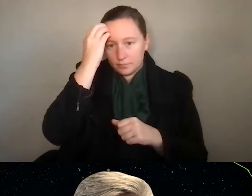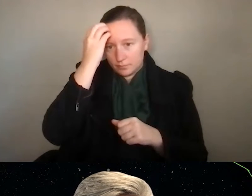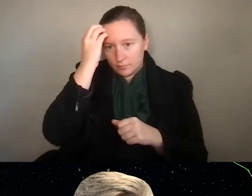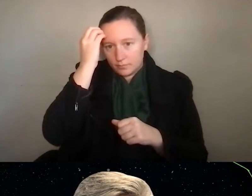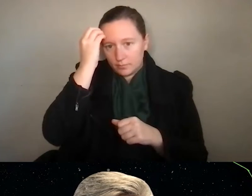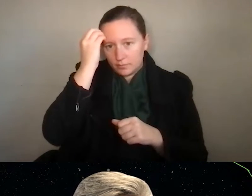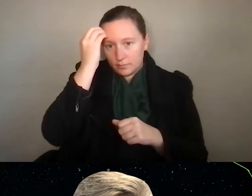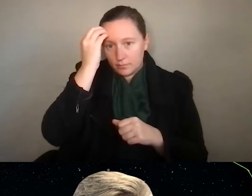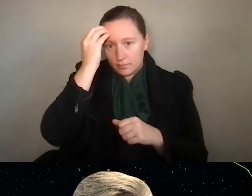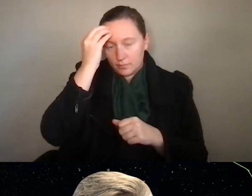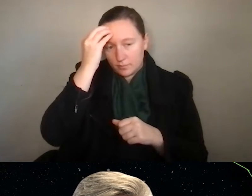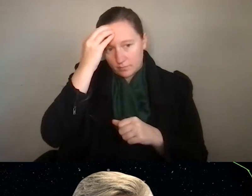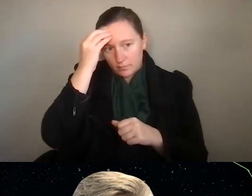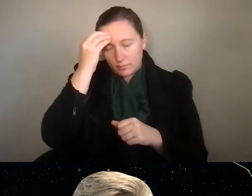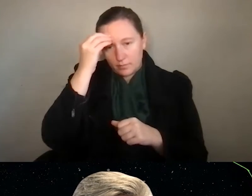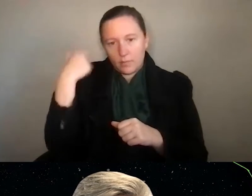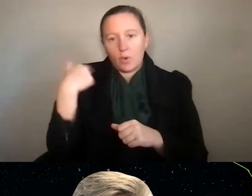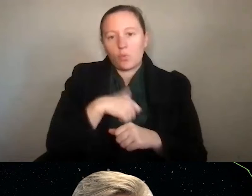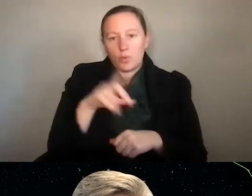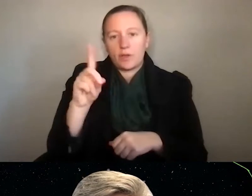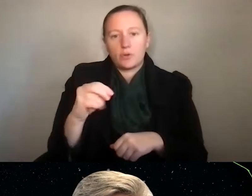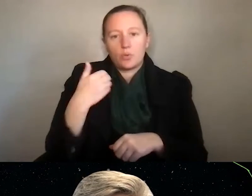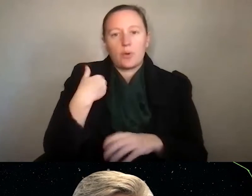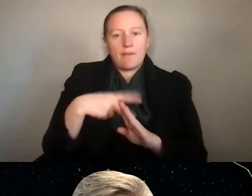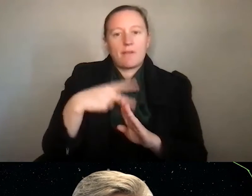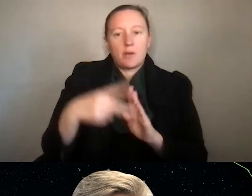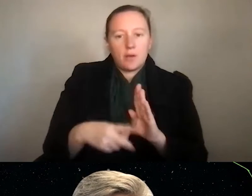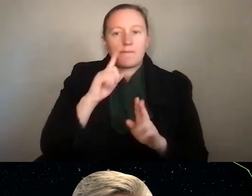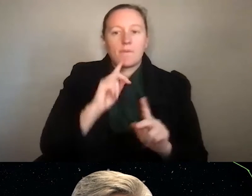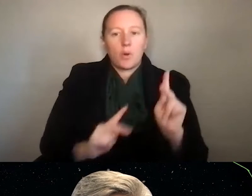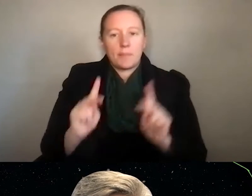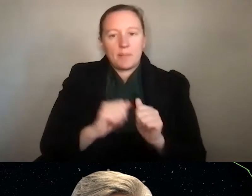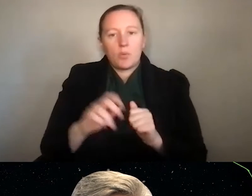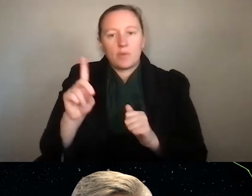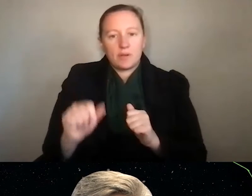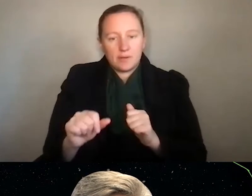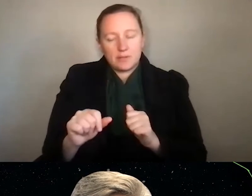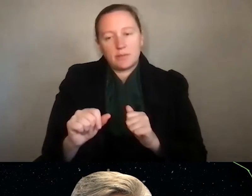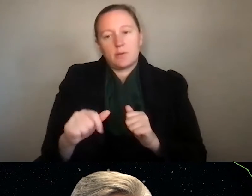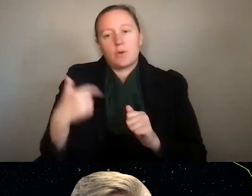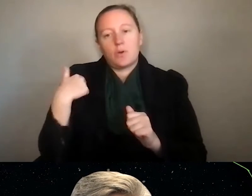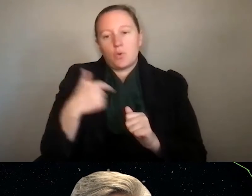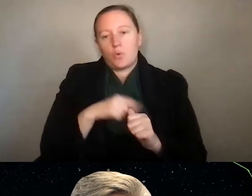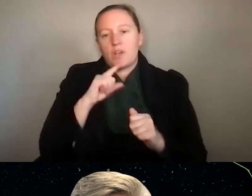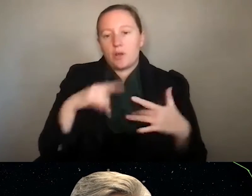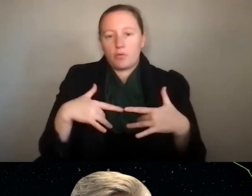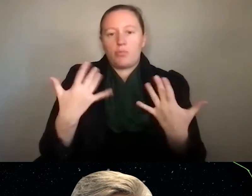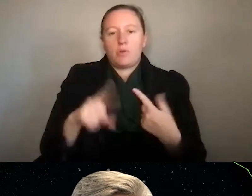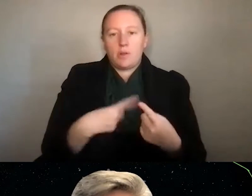We do have a program for persons with disabilities. We are very excited about it.